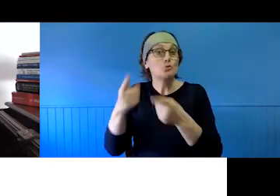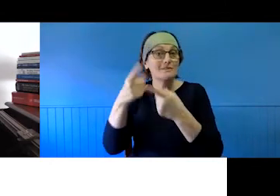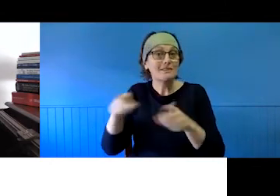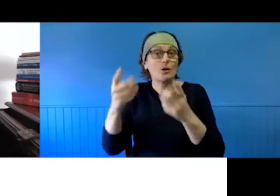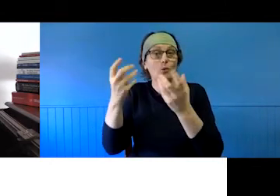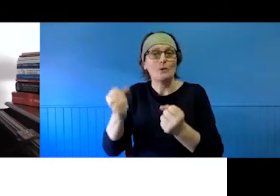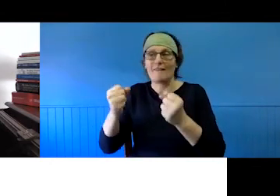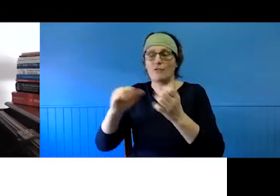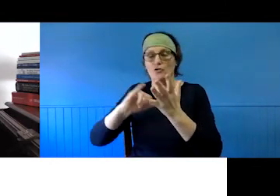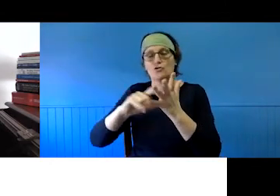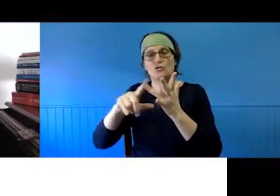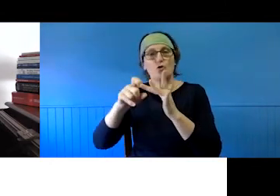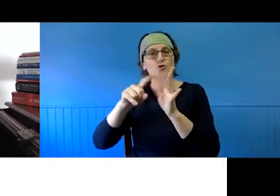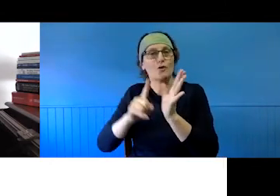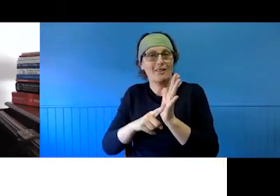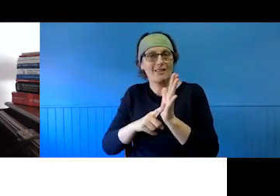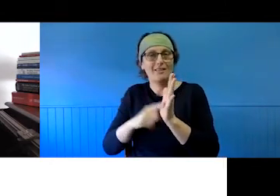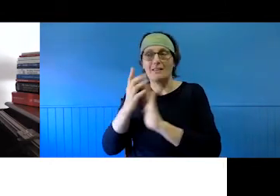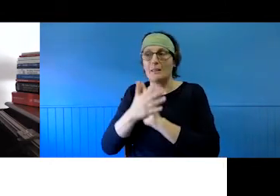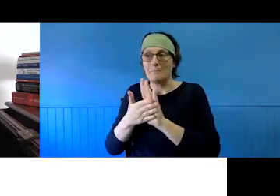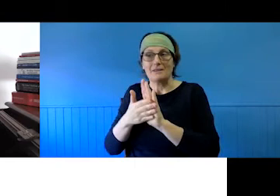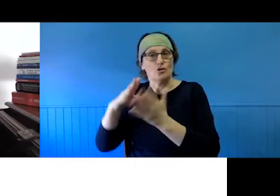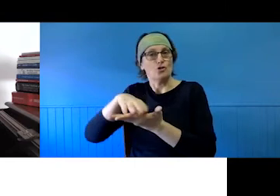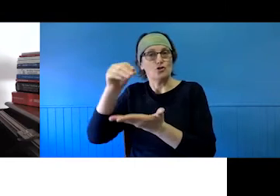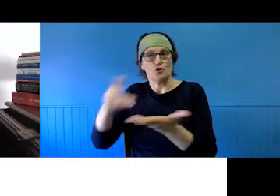social presence we have students exchanging and talking amongst